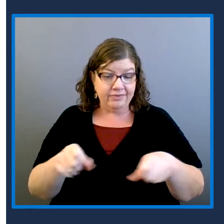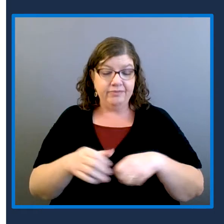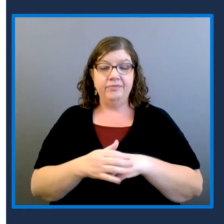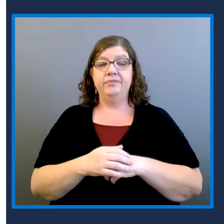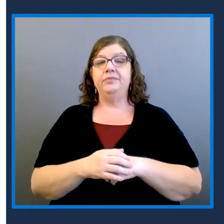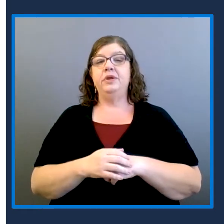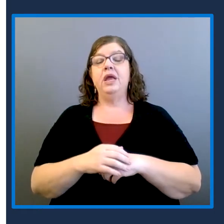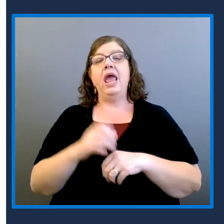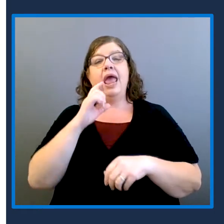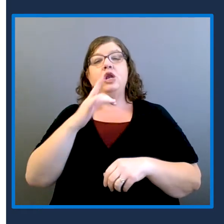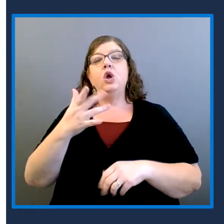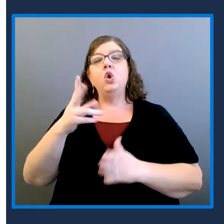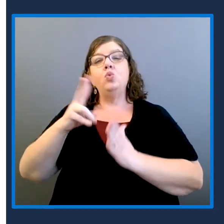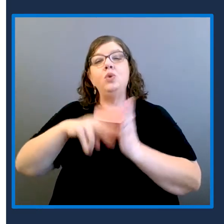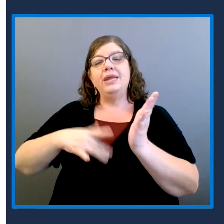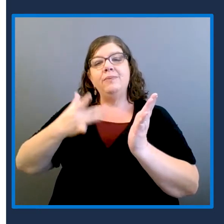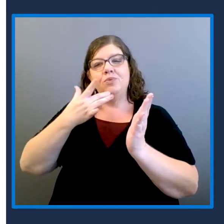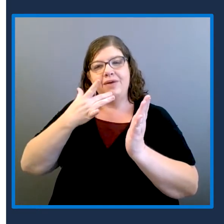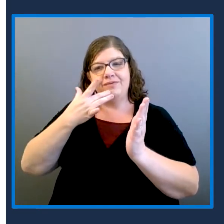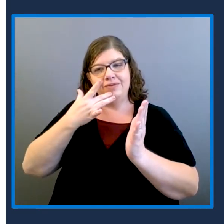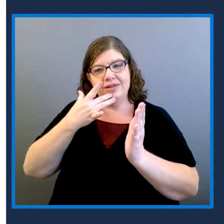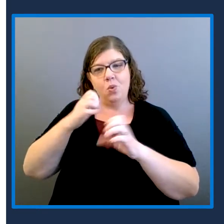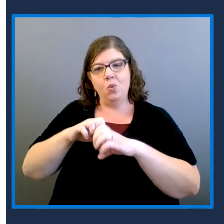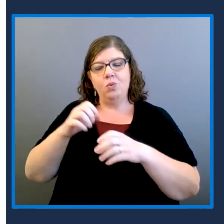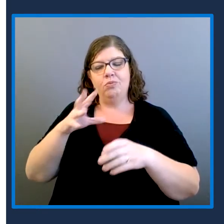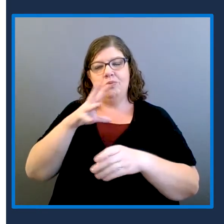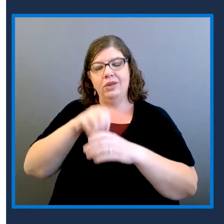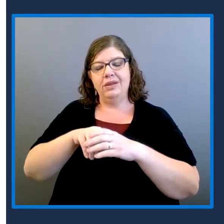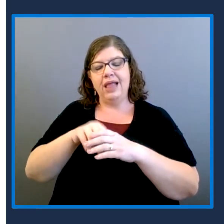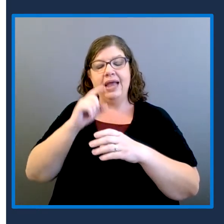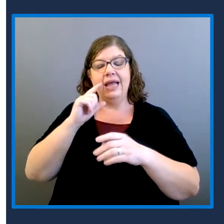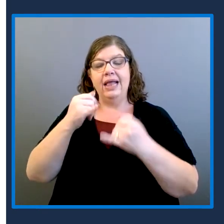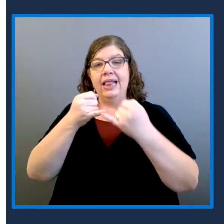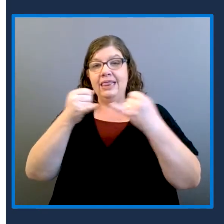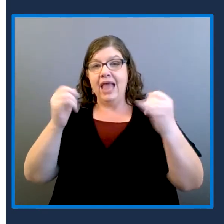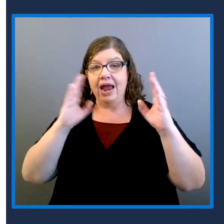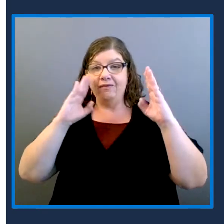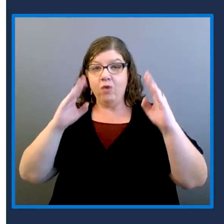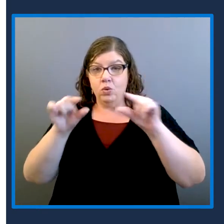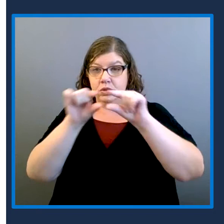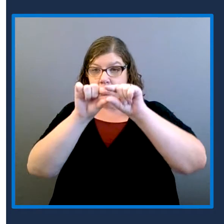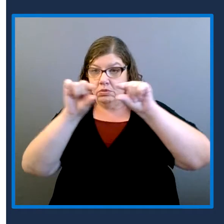we can even utilize reading preferences within immersive reader as well such as line focus mode